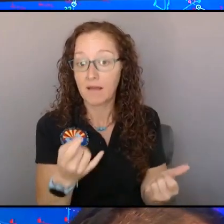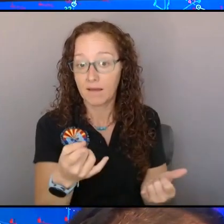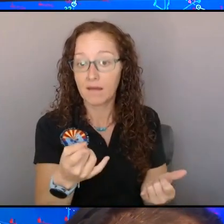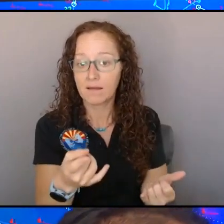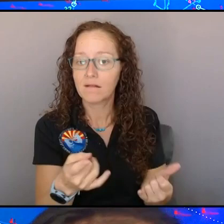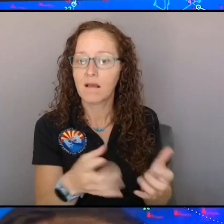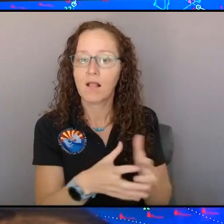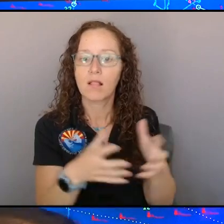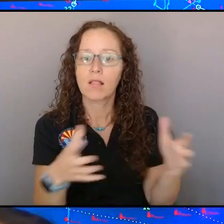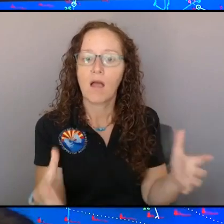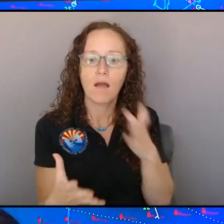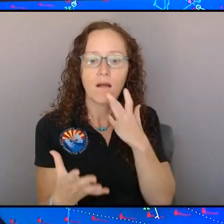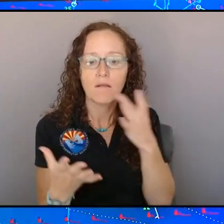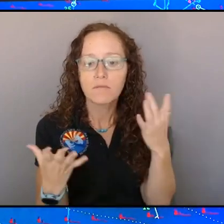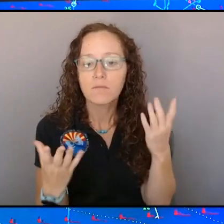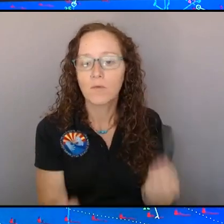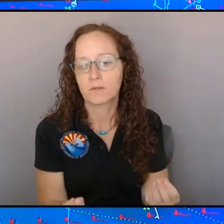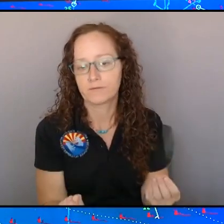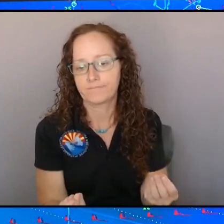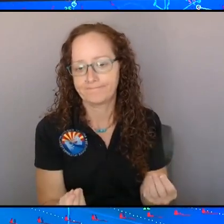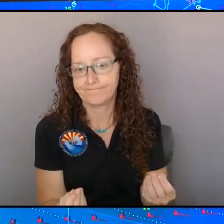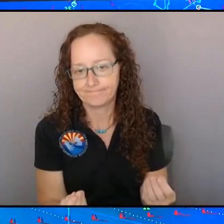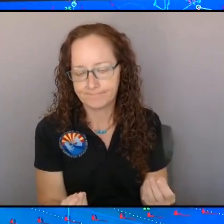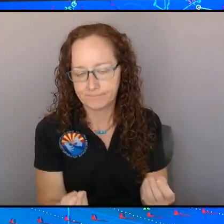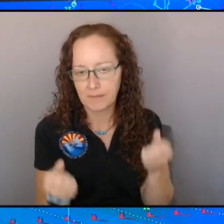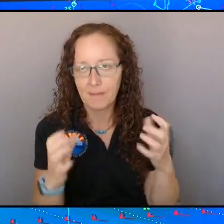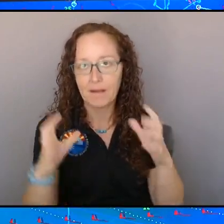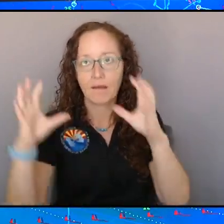of clouds out there that could help to moderate those gusty